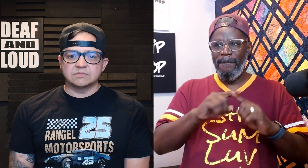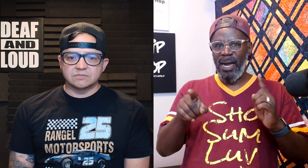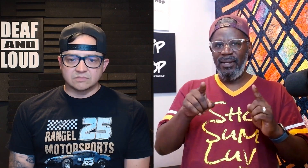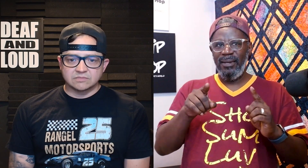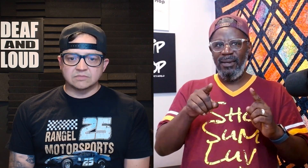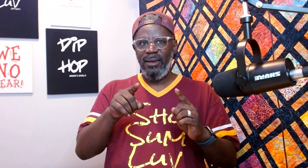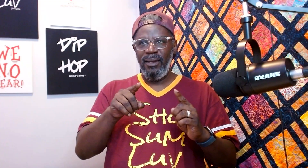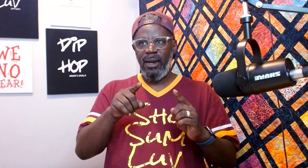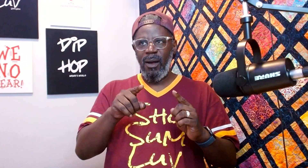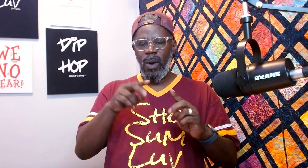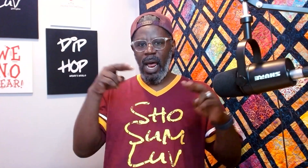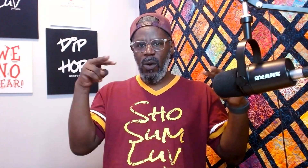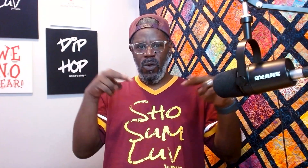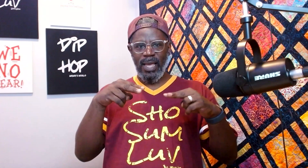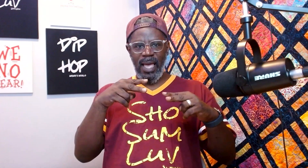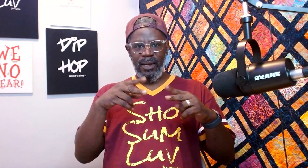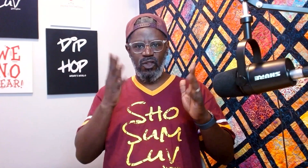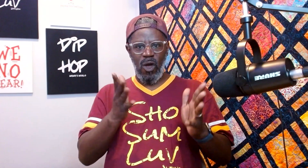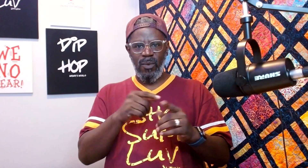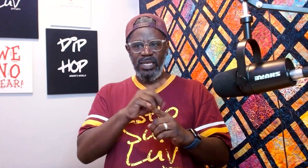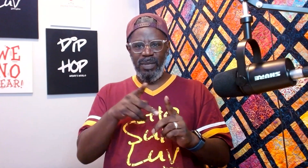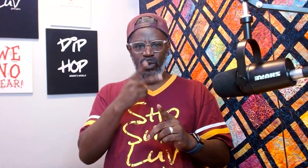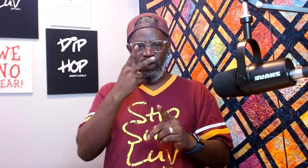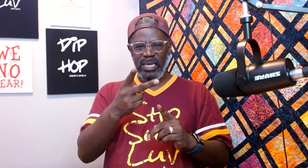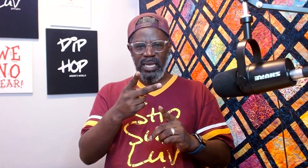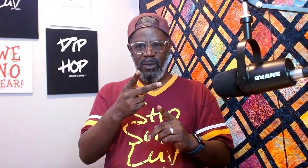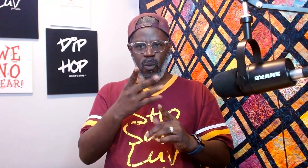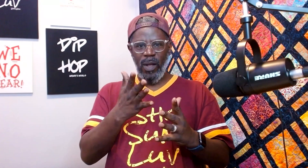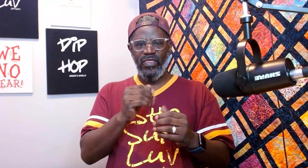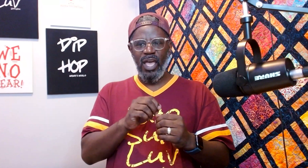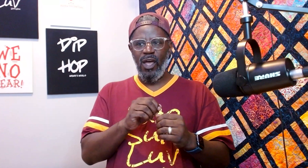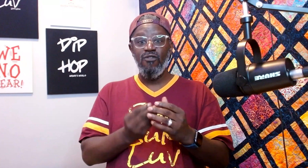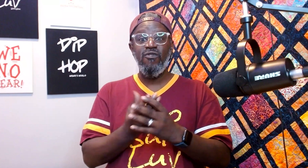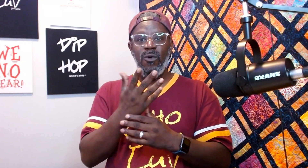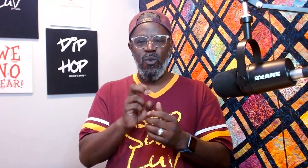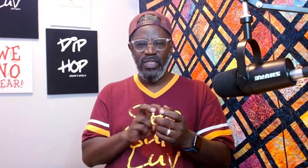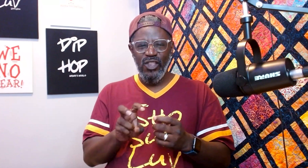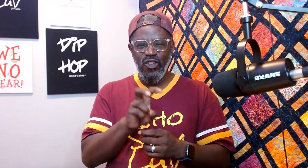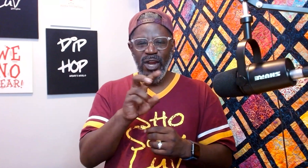But when I look at and talk with these people, you see what their growth, what their journey,